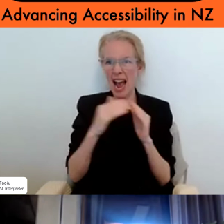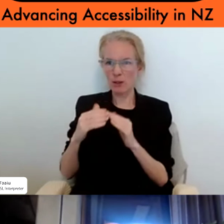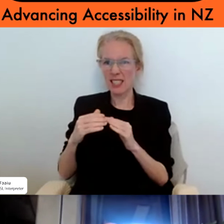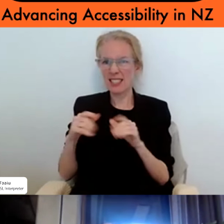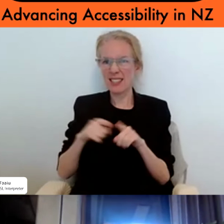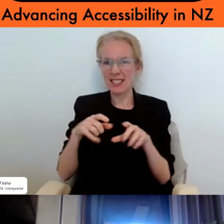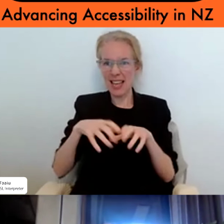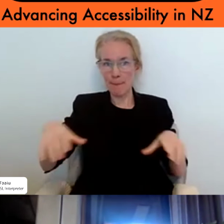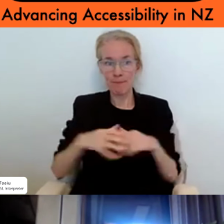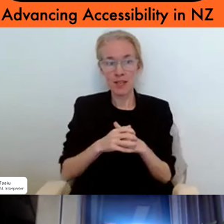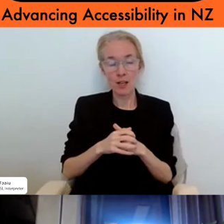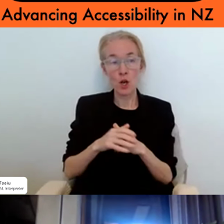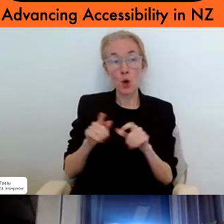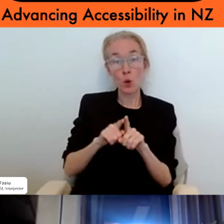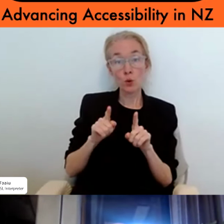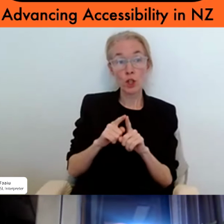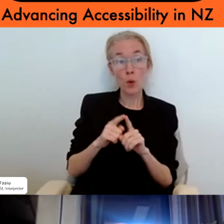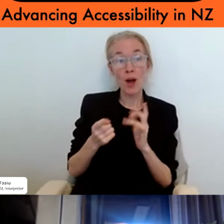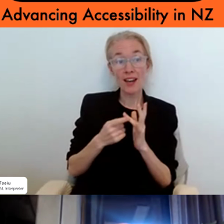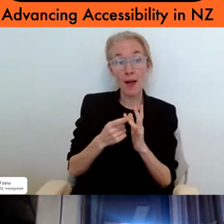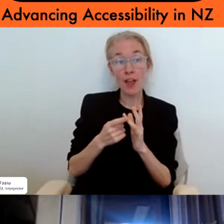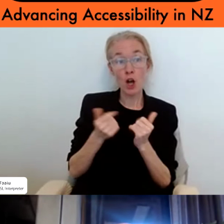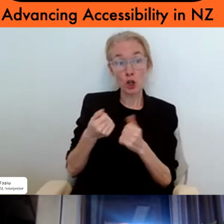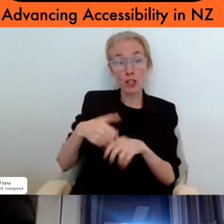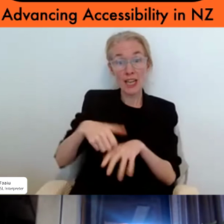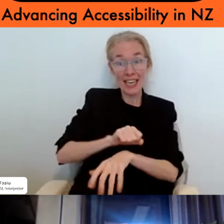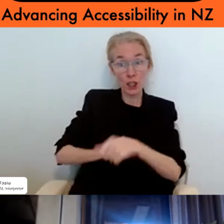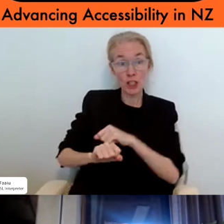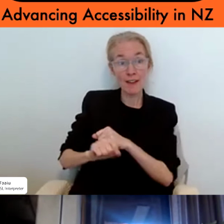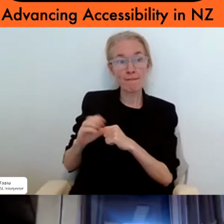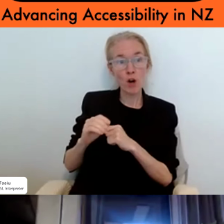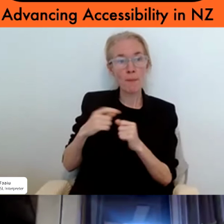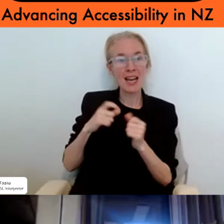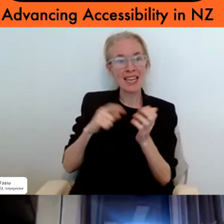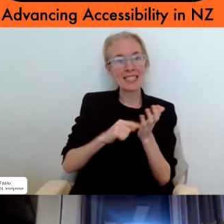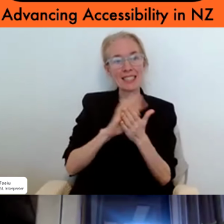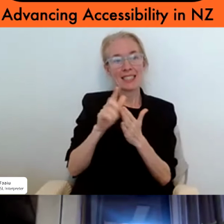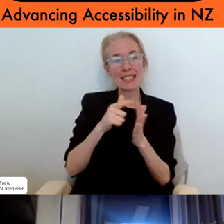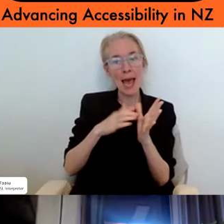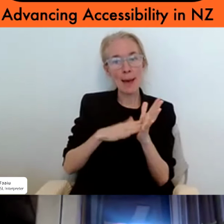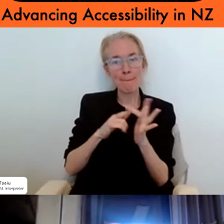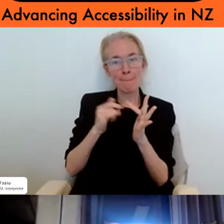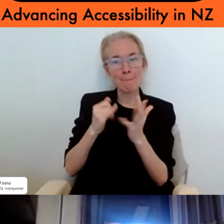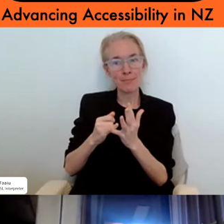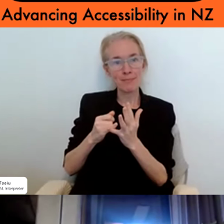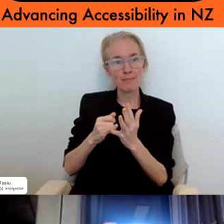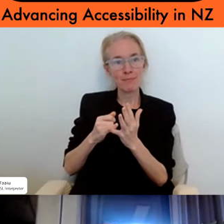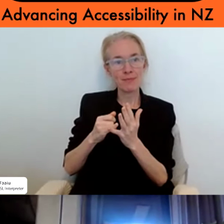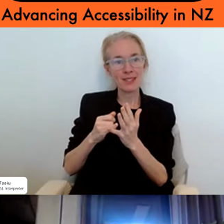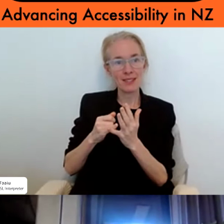District Council where they have the ability to have larger site